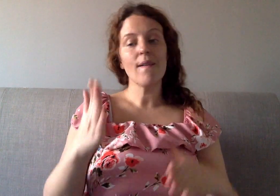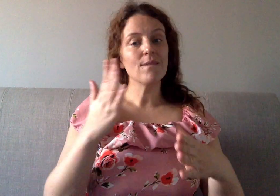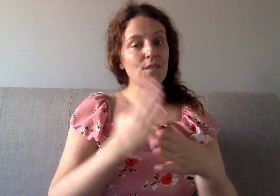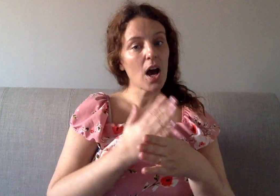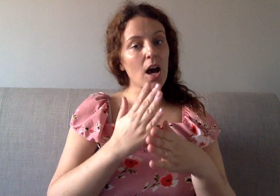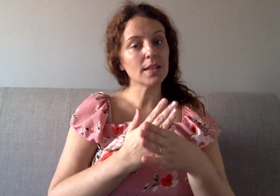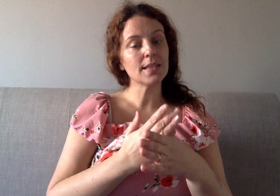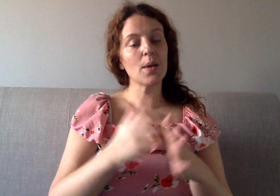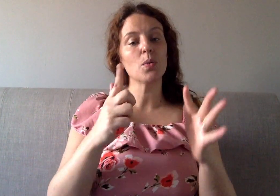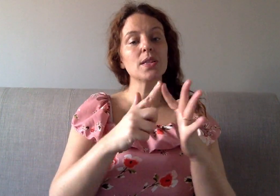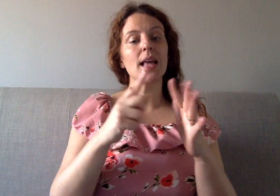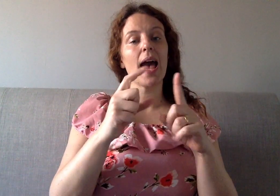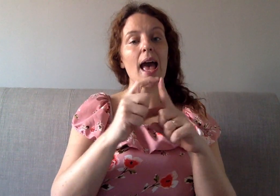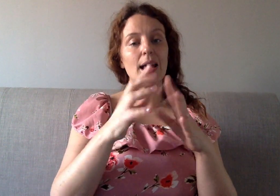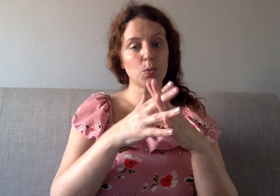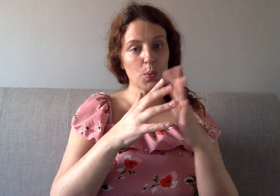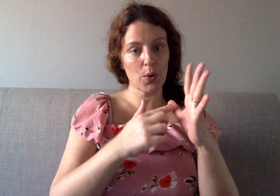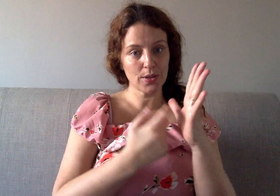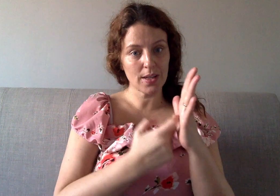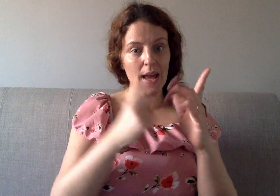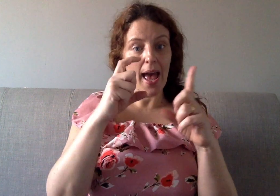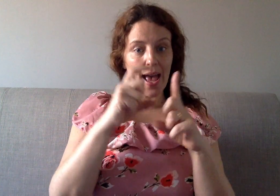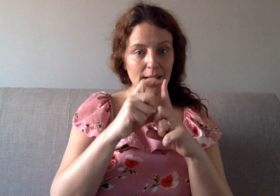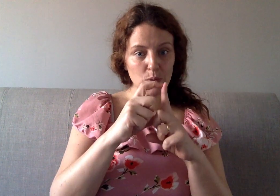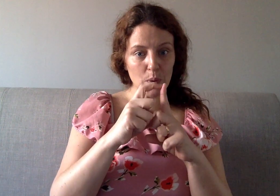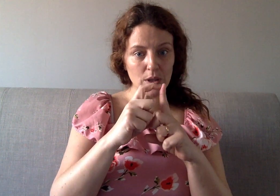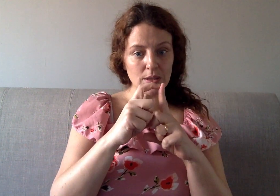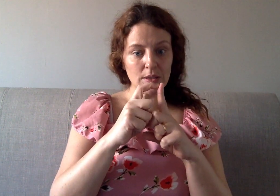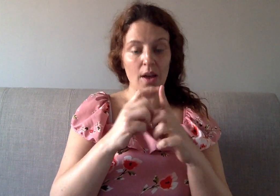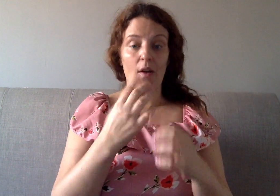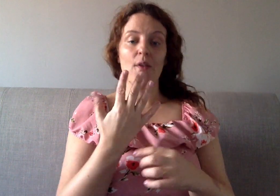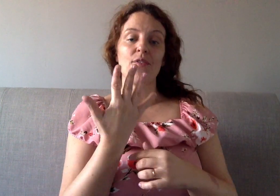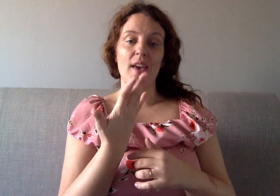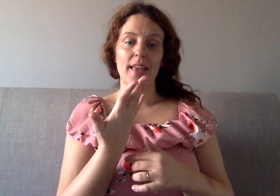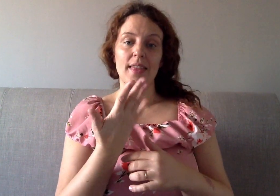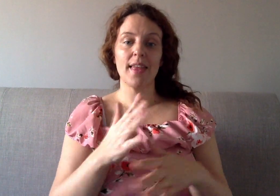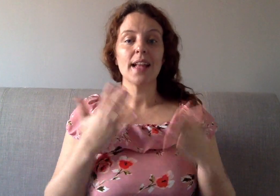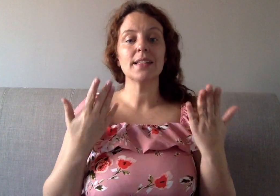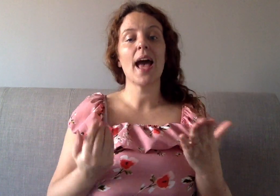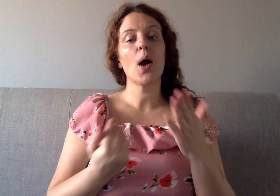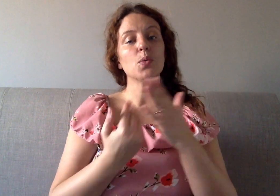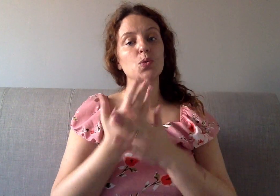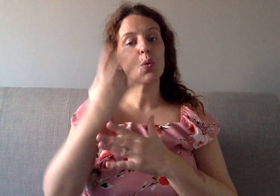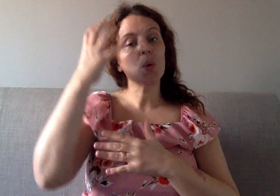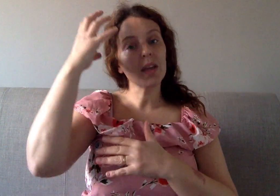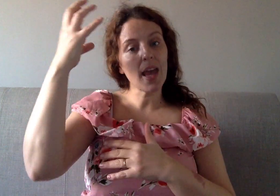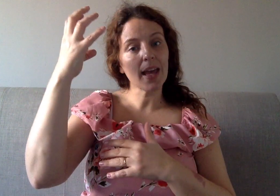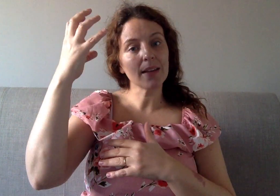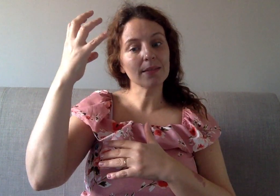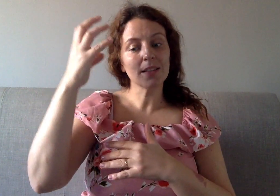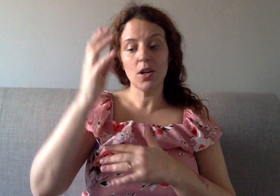First Edward 5th, now the new King